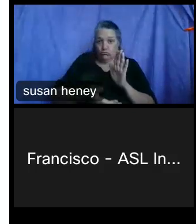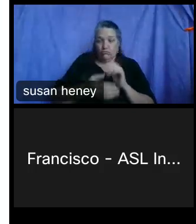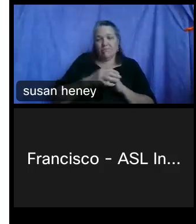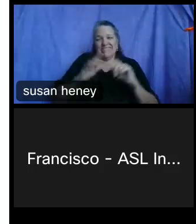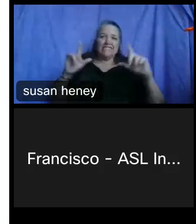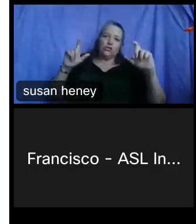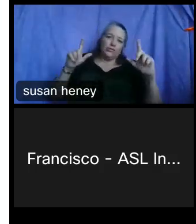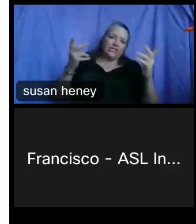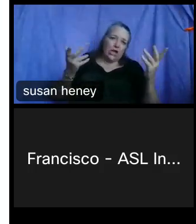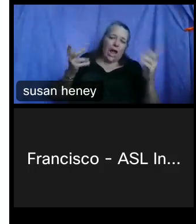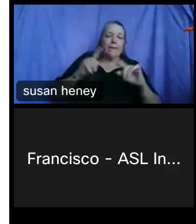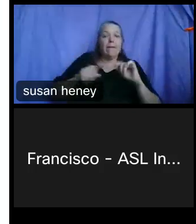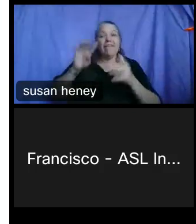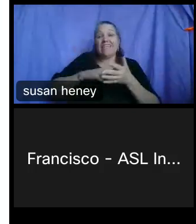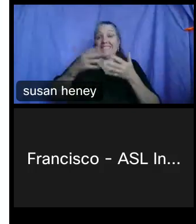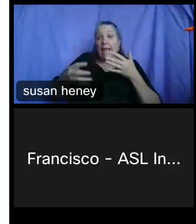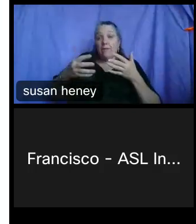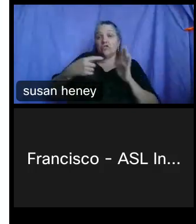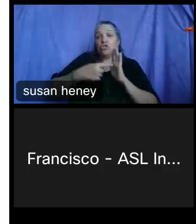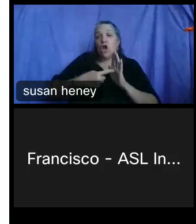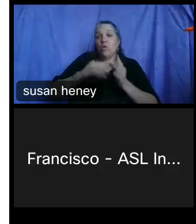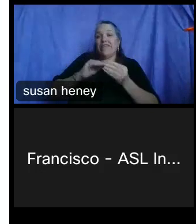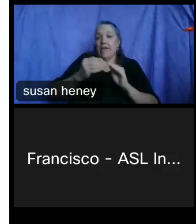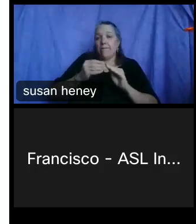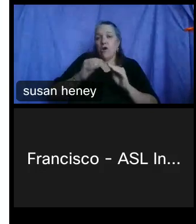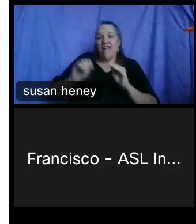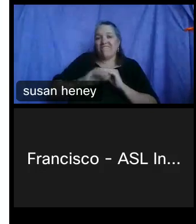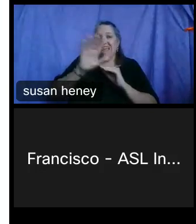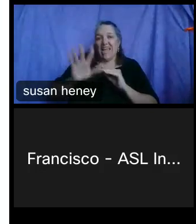but the table displays the number of Asians by the male and female population